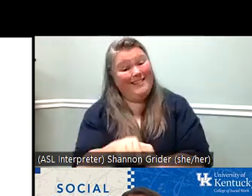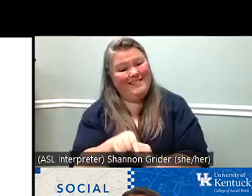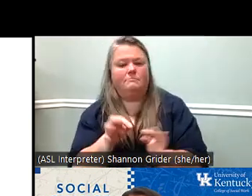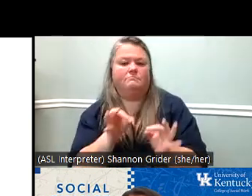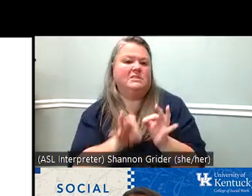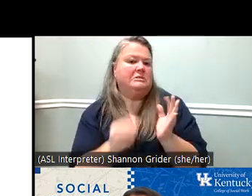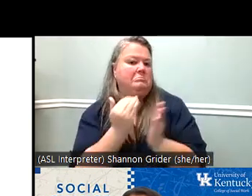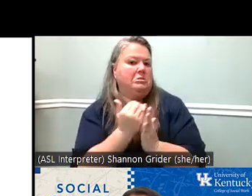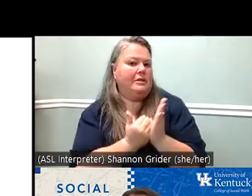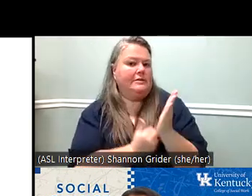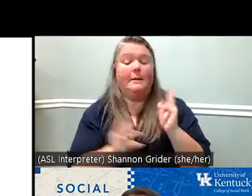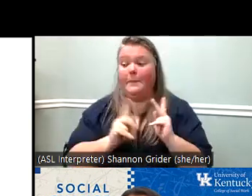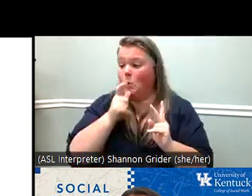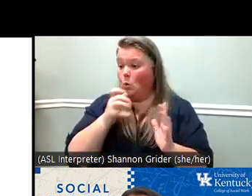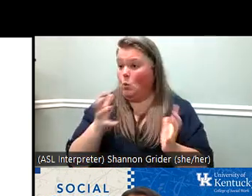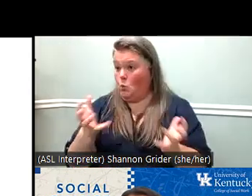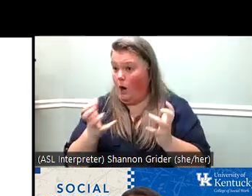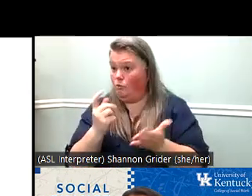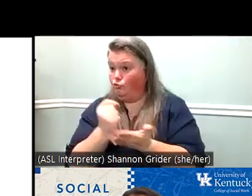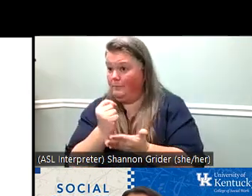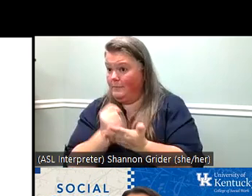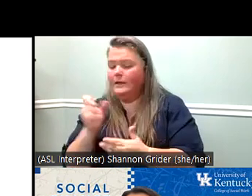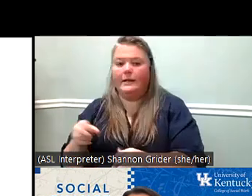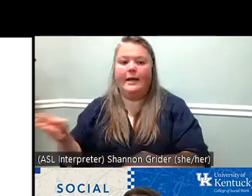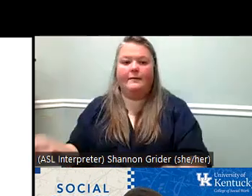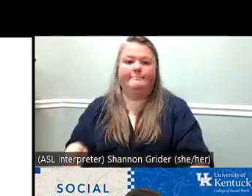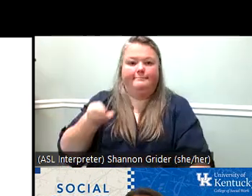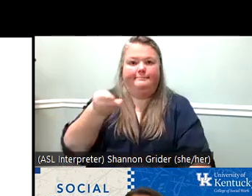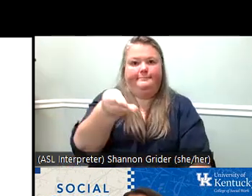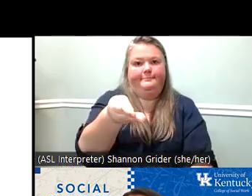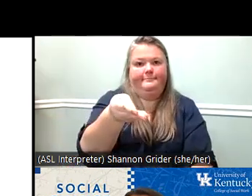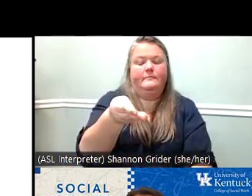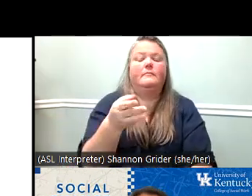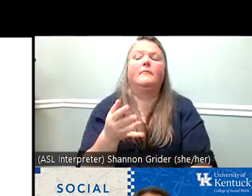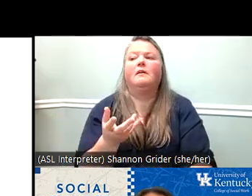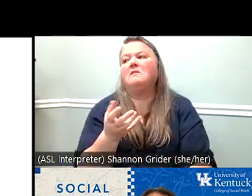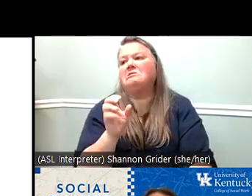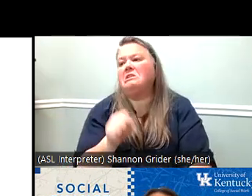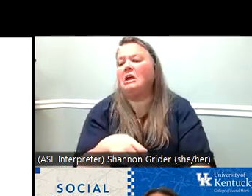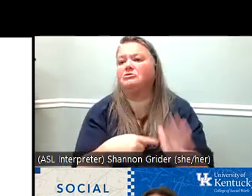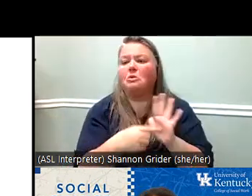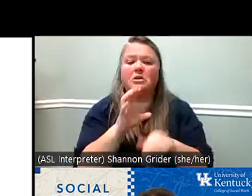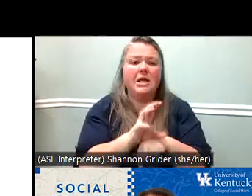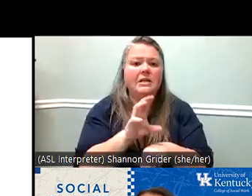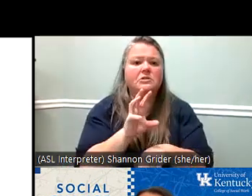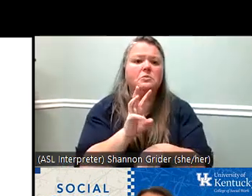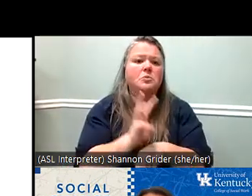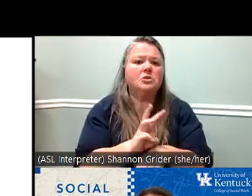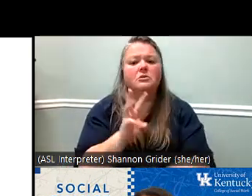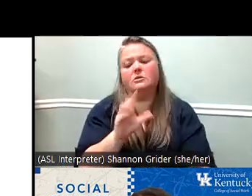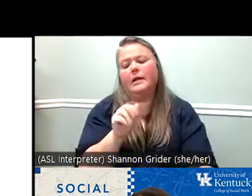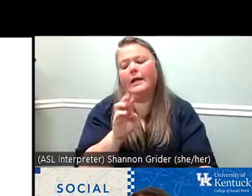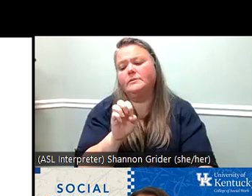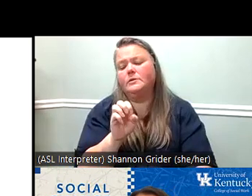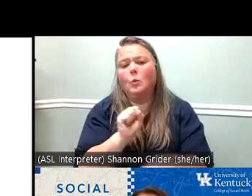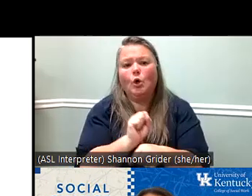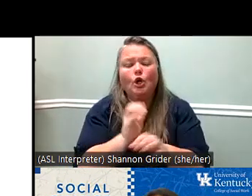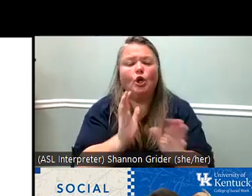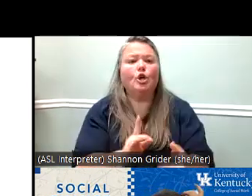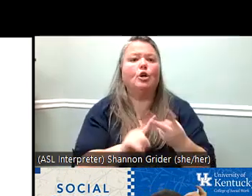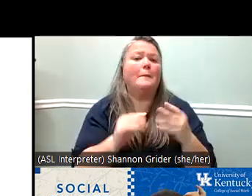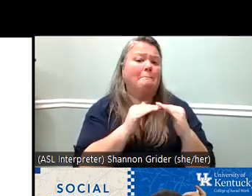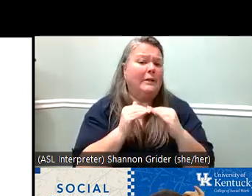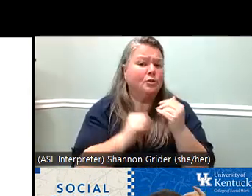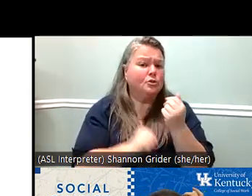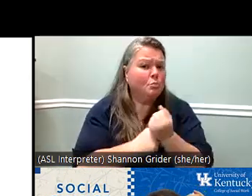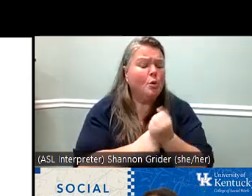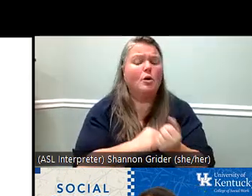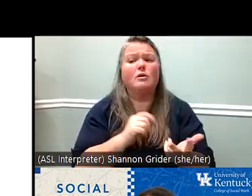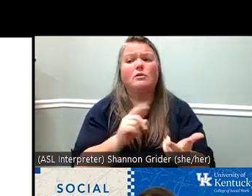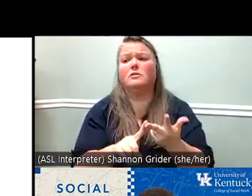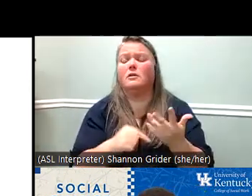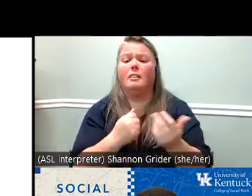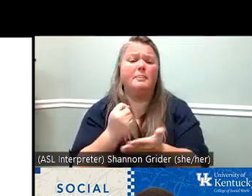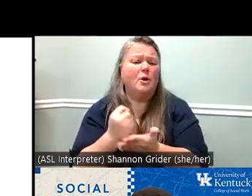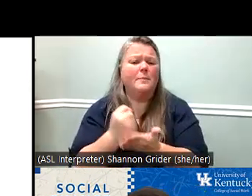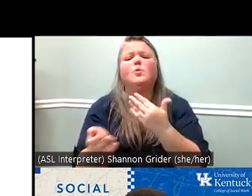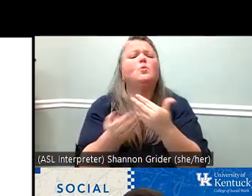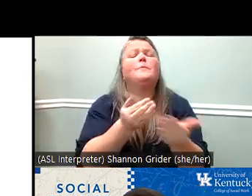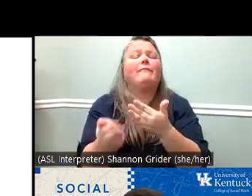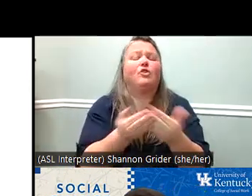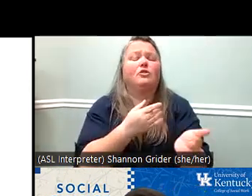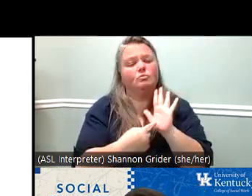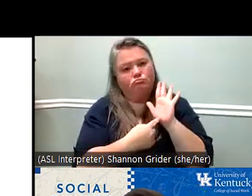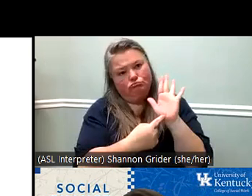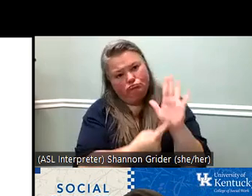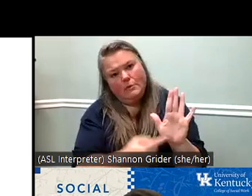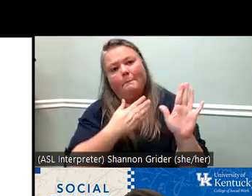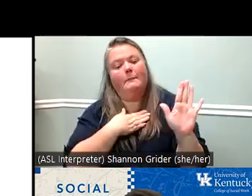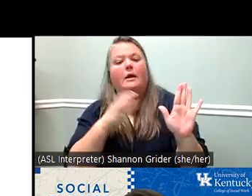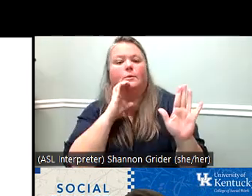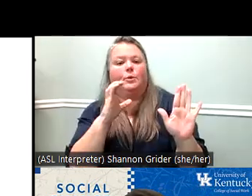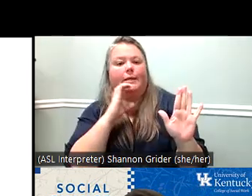WITH HEARING LOSS; AND THEN WE ALSO TALK ABOUT WHAT PEOPLE CAN DO TO HELP MENTAL HEALTH CARE BE MORE ACCESSIBLE. SO WE PROVIDE SOMETHING LIKE THIS WHICH IS AN ACCOMMODATION